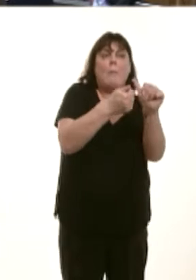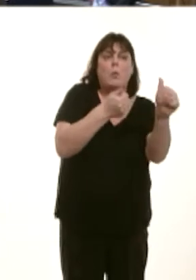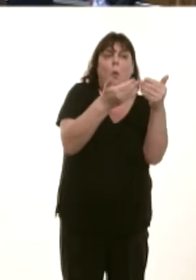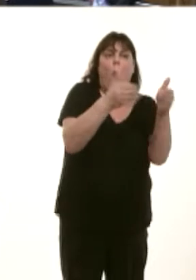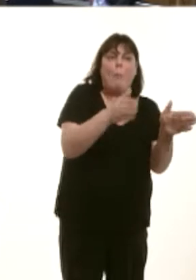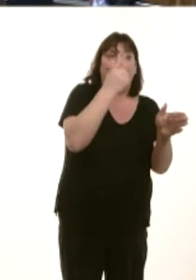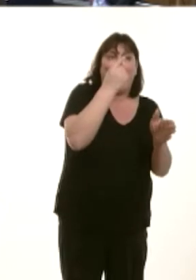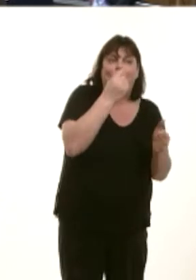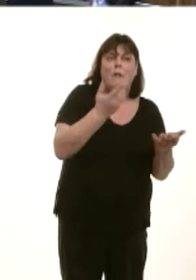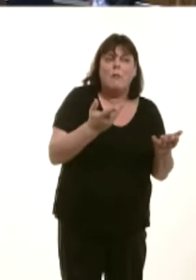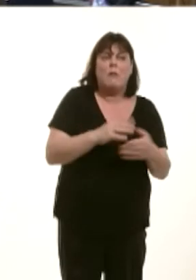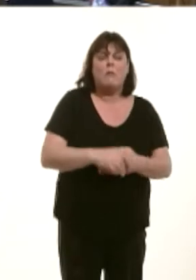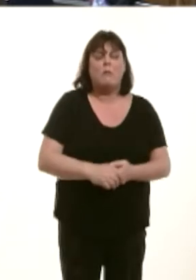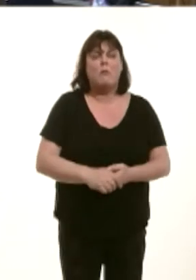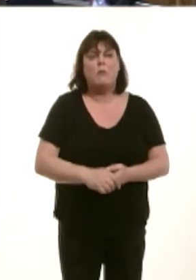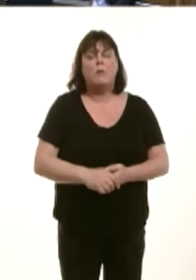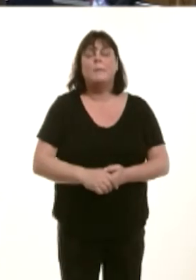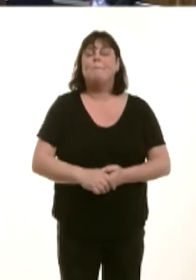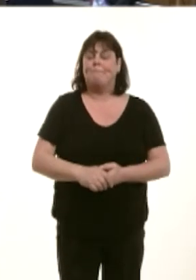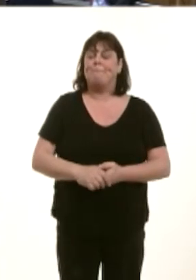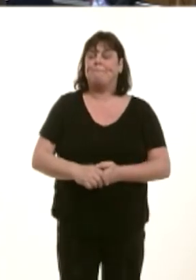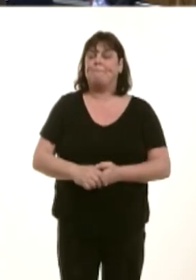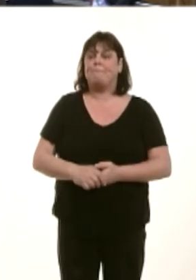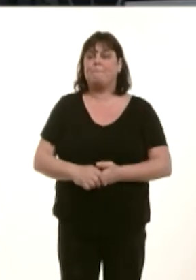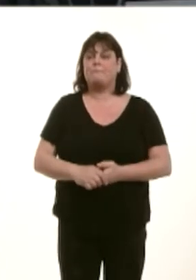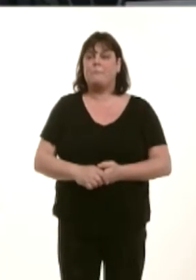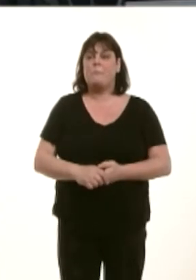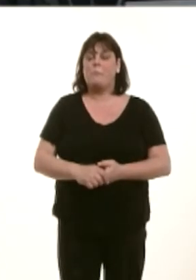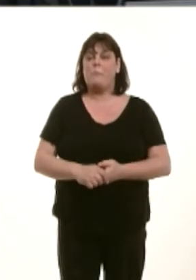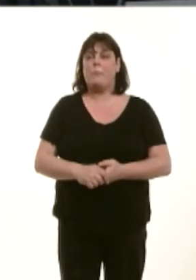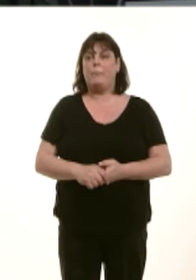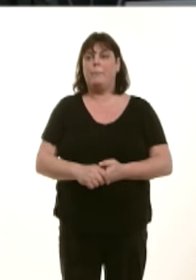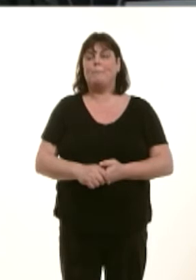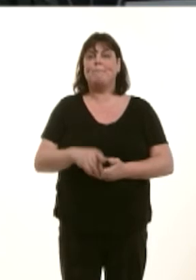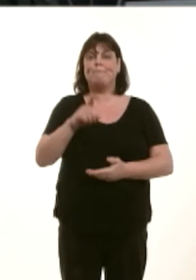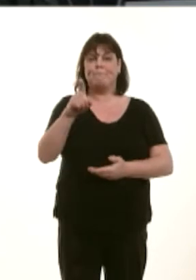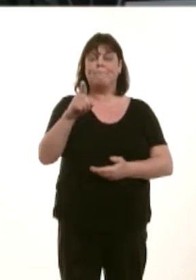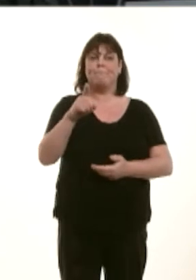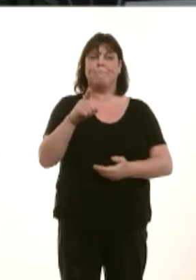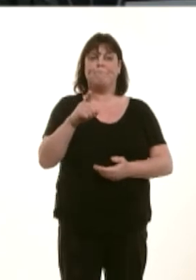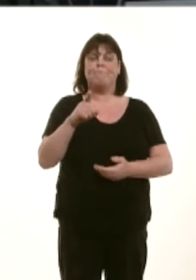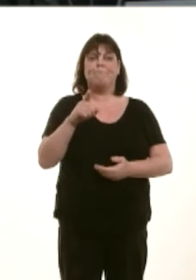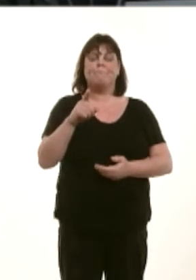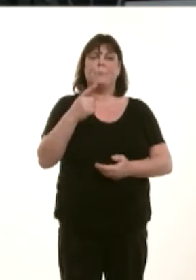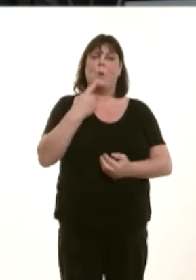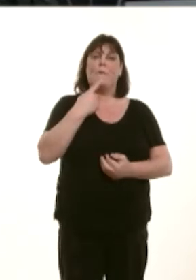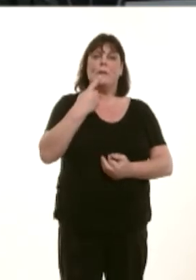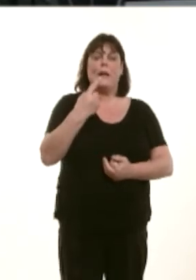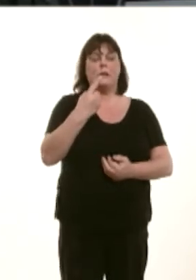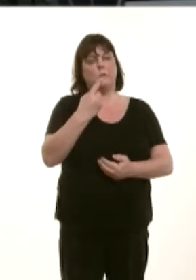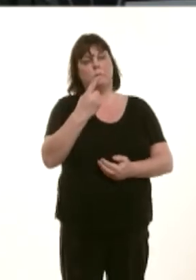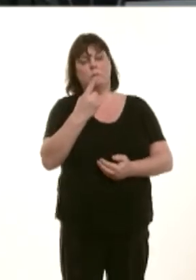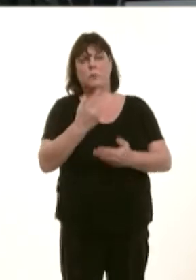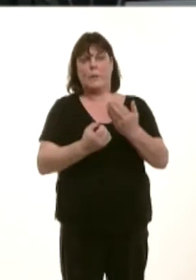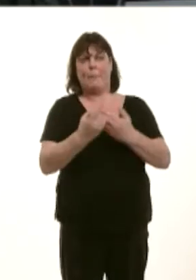Carwyn Jones: Could I thank the Member for those warm words for everyone who campaigned